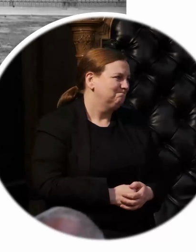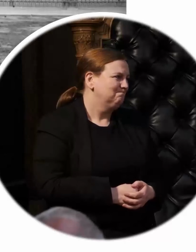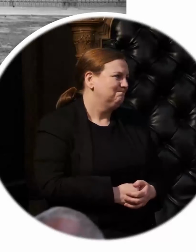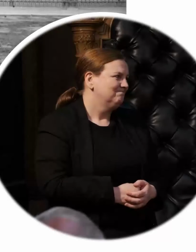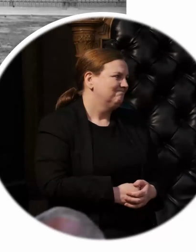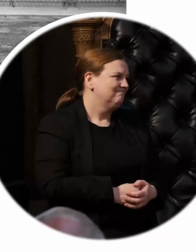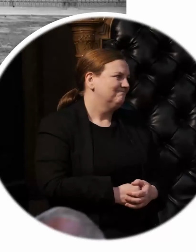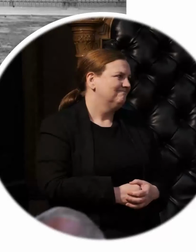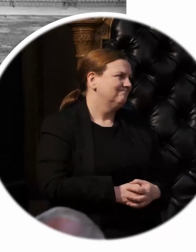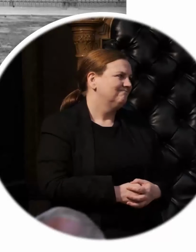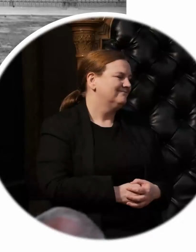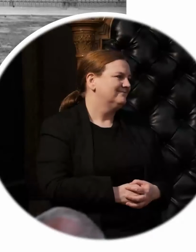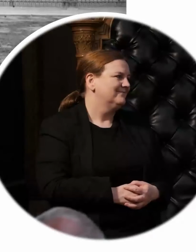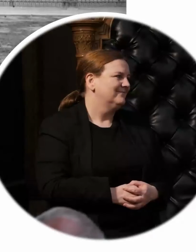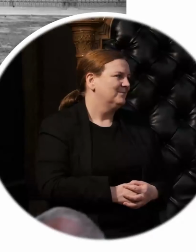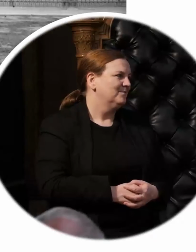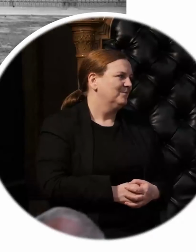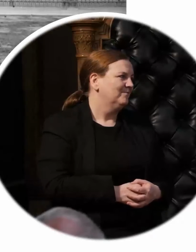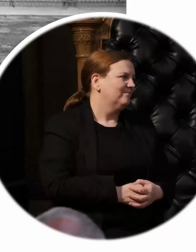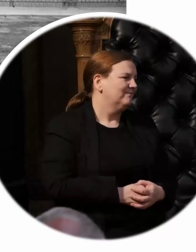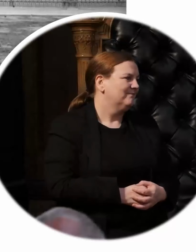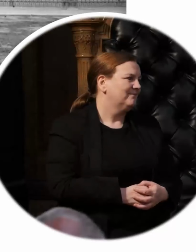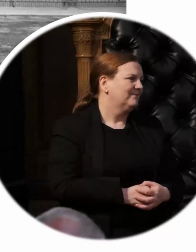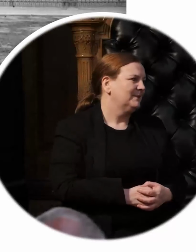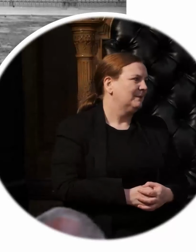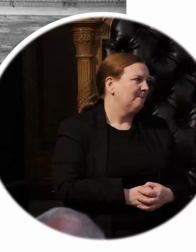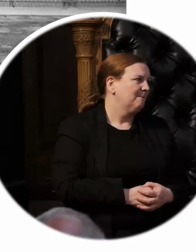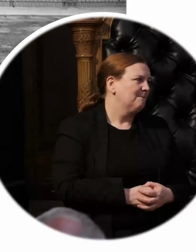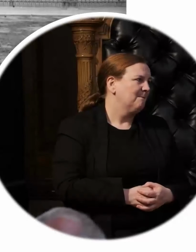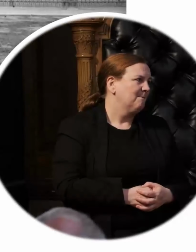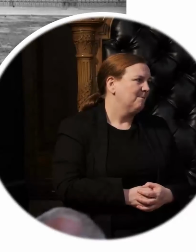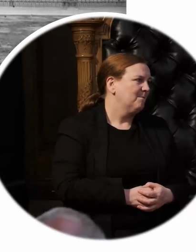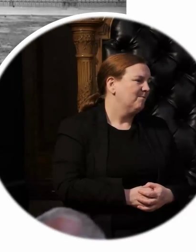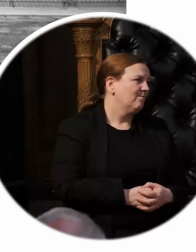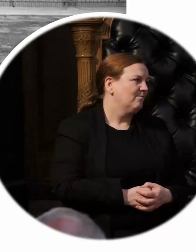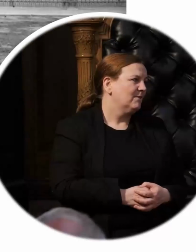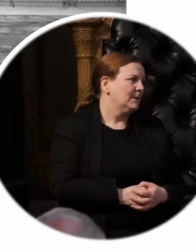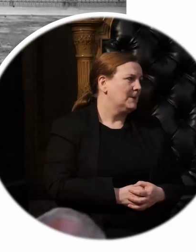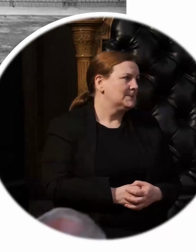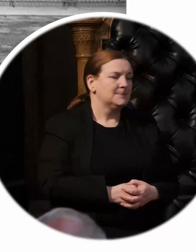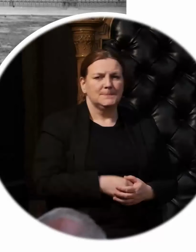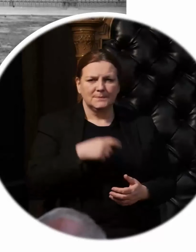we can see a real boldness in this design and the confidence that comes from a